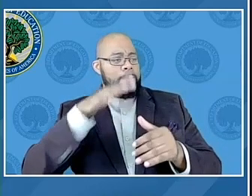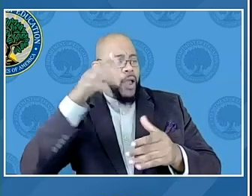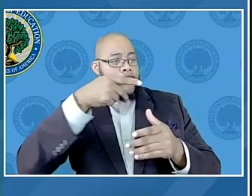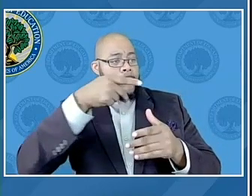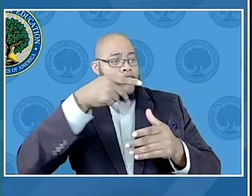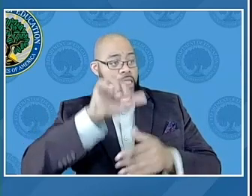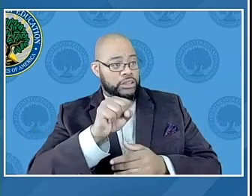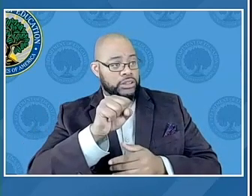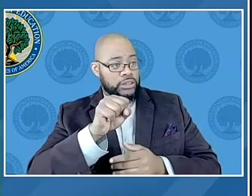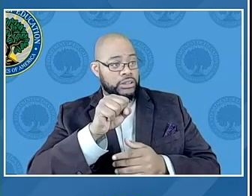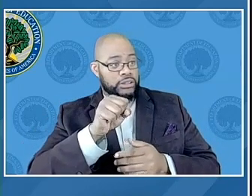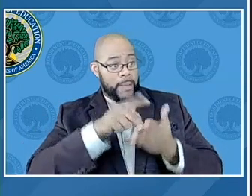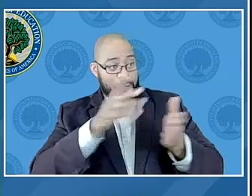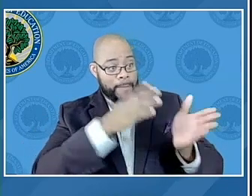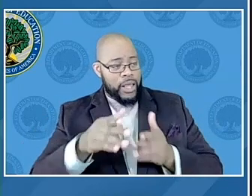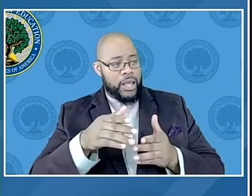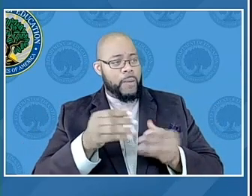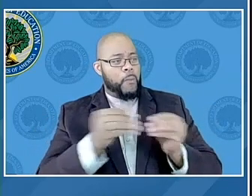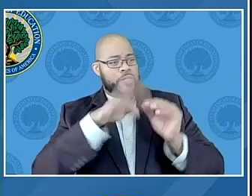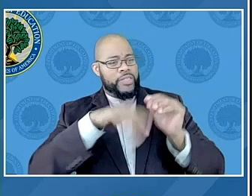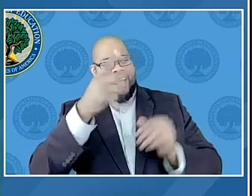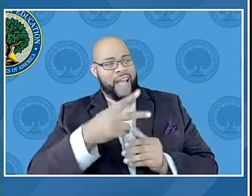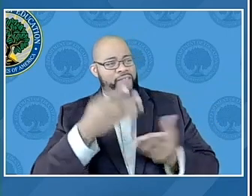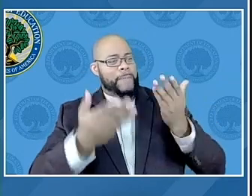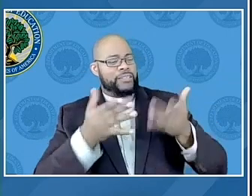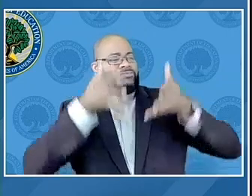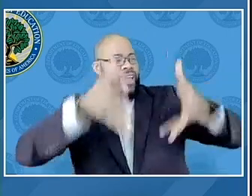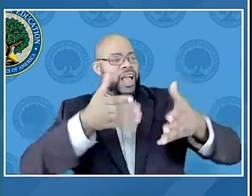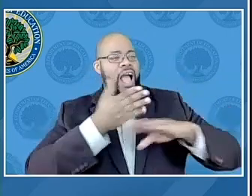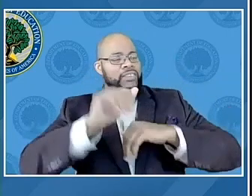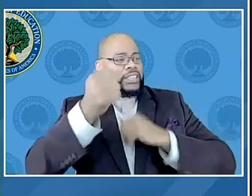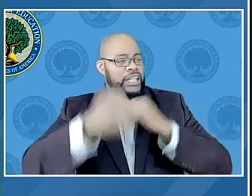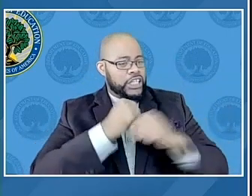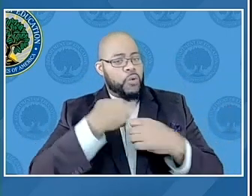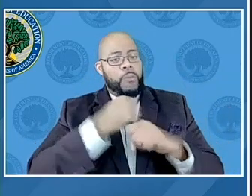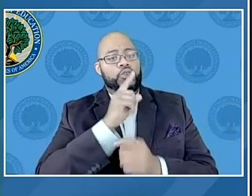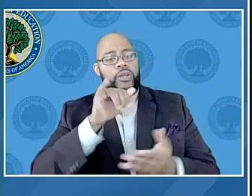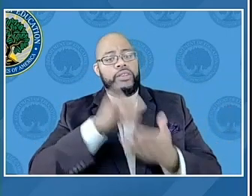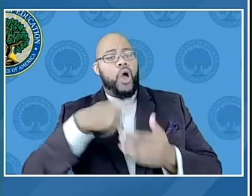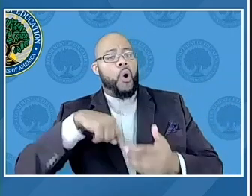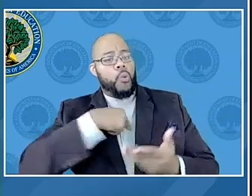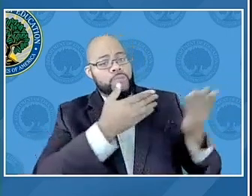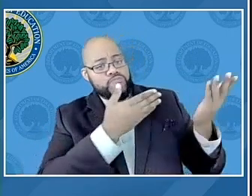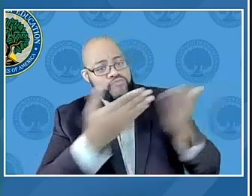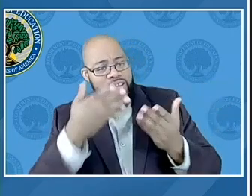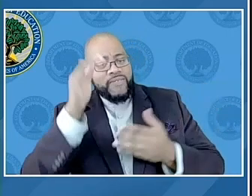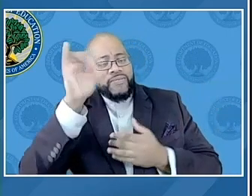initial balance remains after ten years. So I just want to make sure that we're bringing them into the conversation about